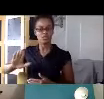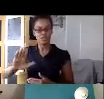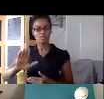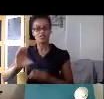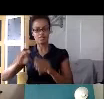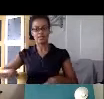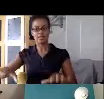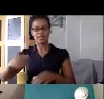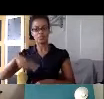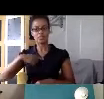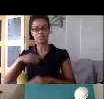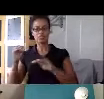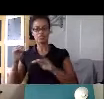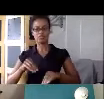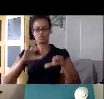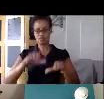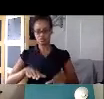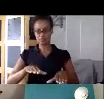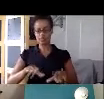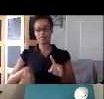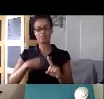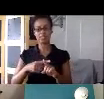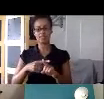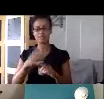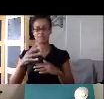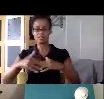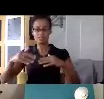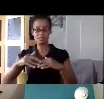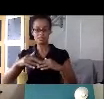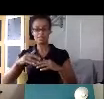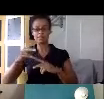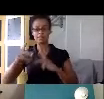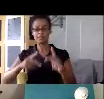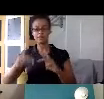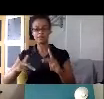who have been living and working on the land from time immemorial. It is important to understand